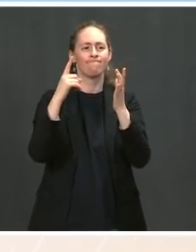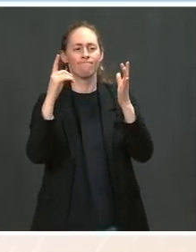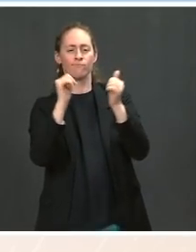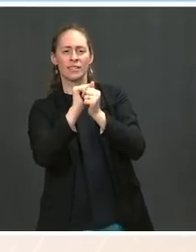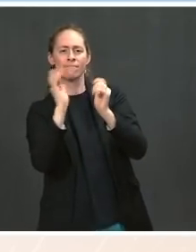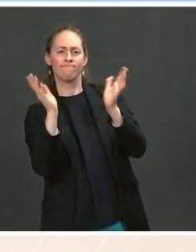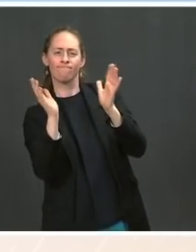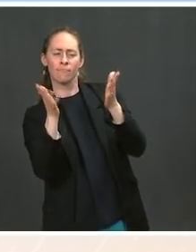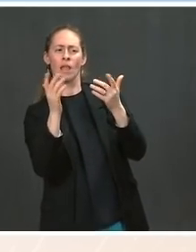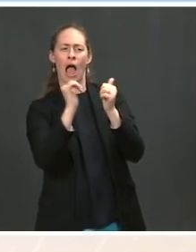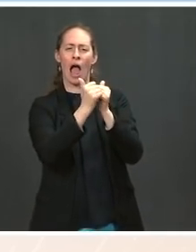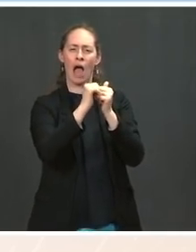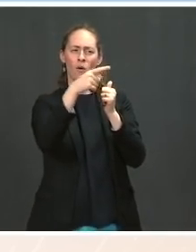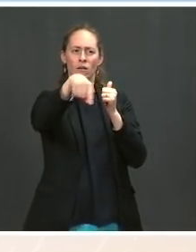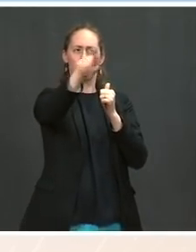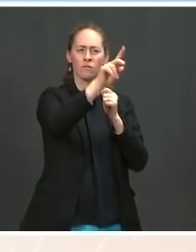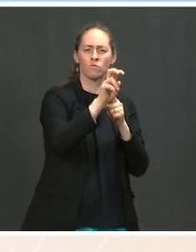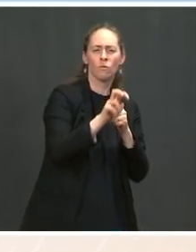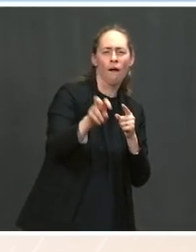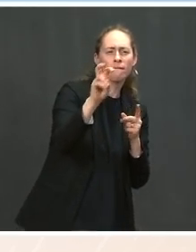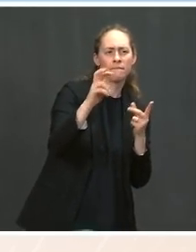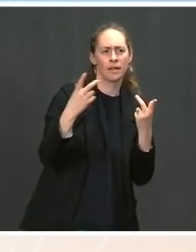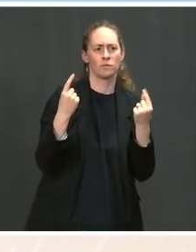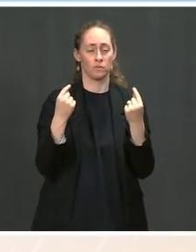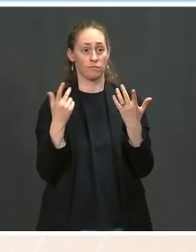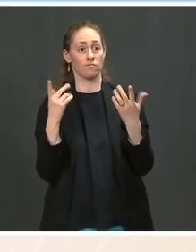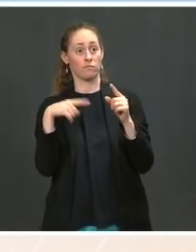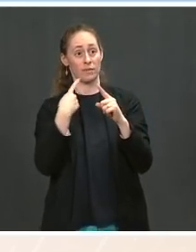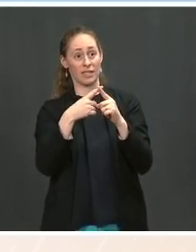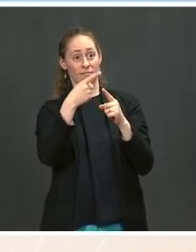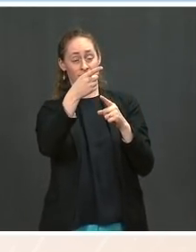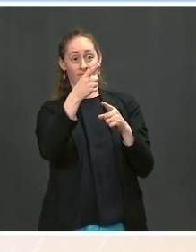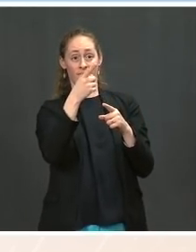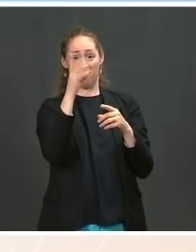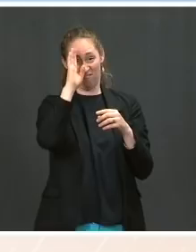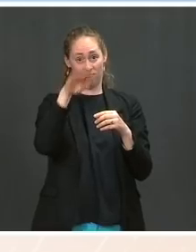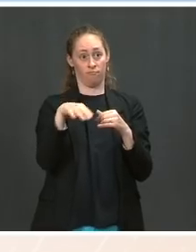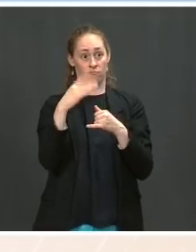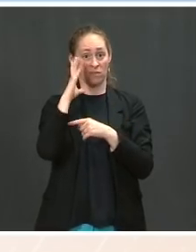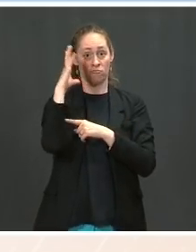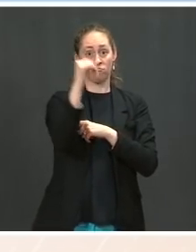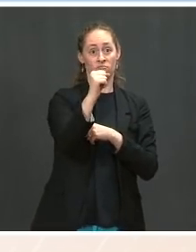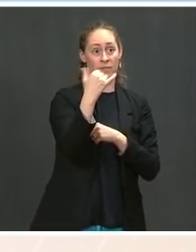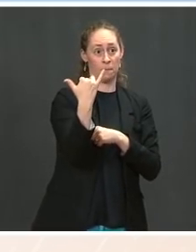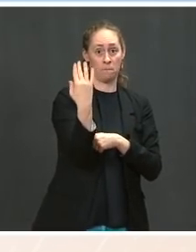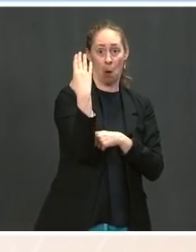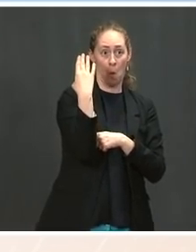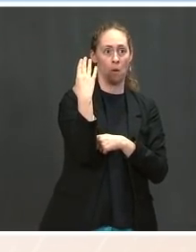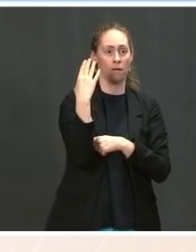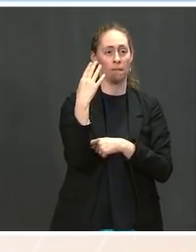And then she will make a trip, as she announced this morning. And while, I don't think she announced the timing of it,